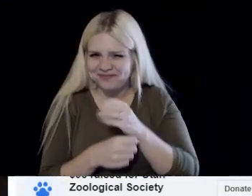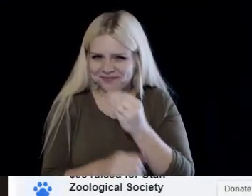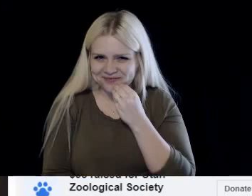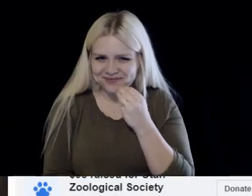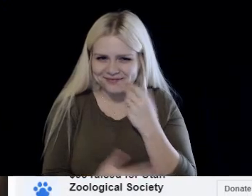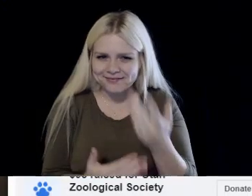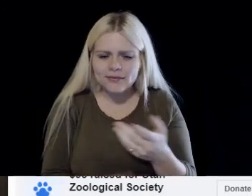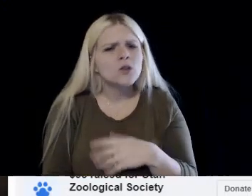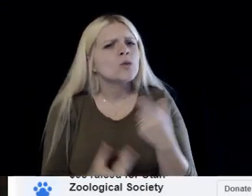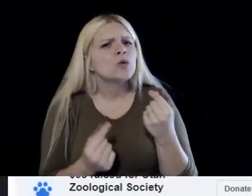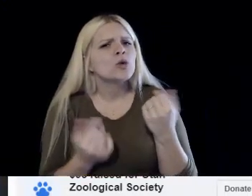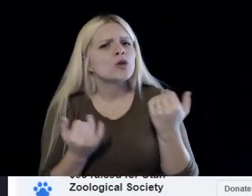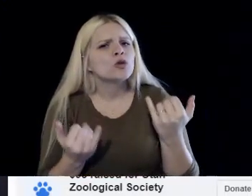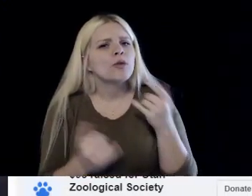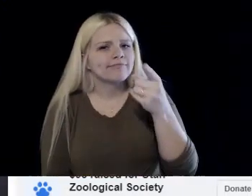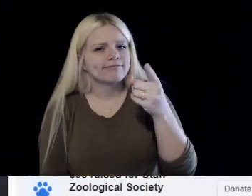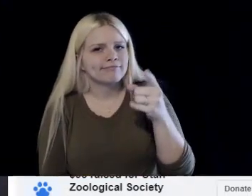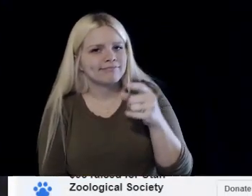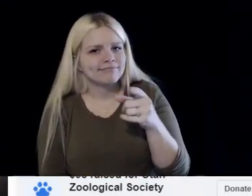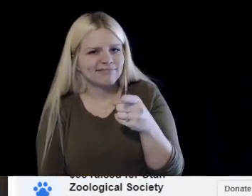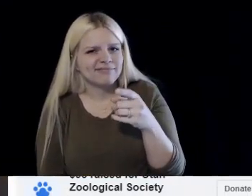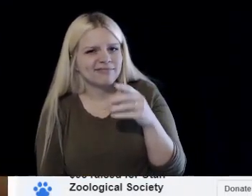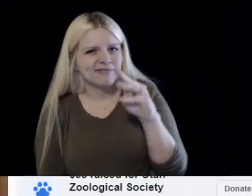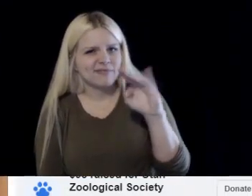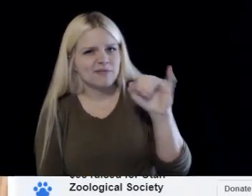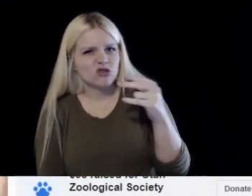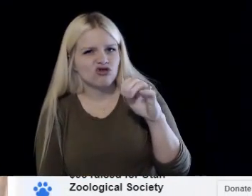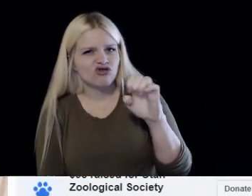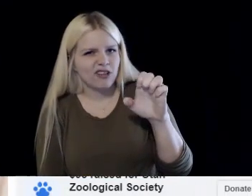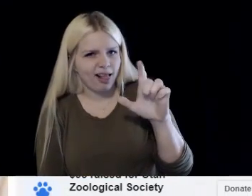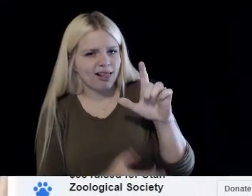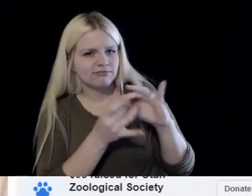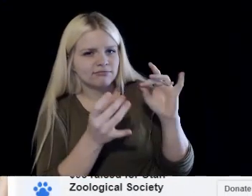Michelle: So today, we've prepped kind of a spread. What we're going to show you guys is something that